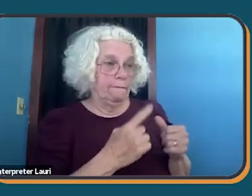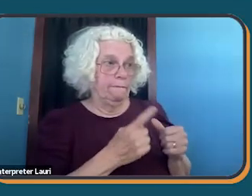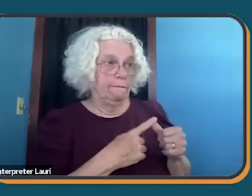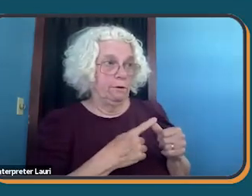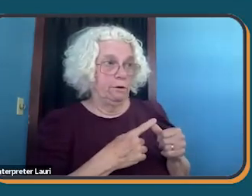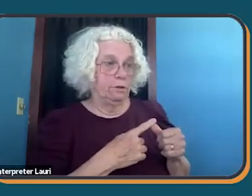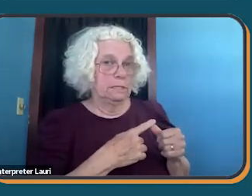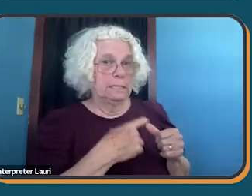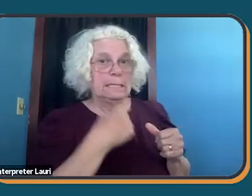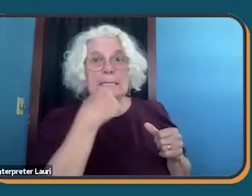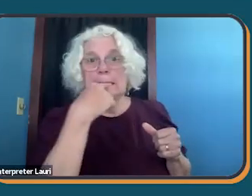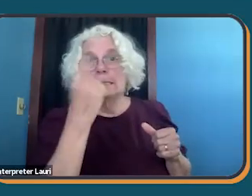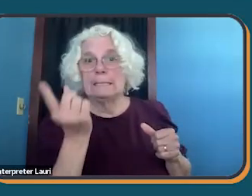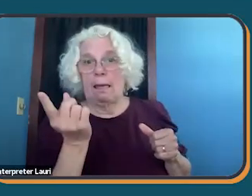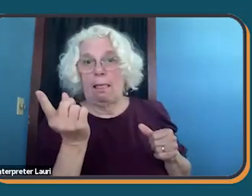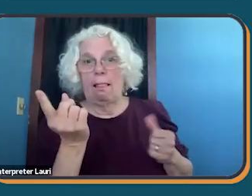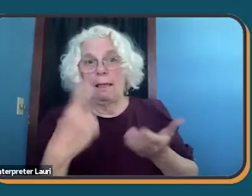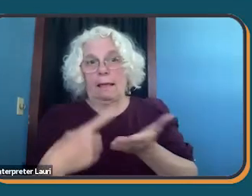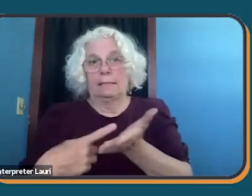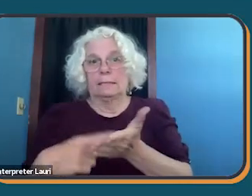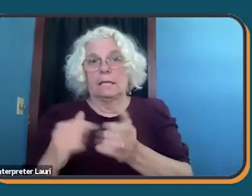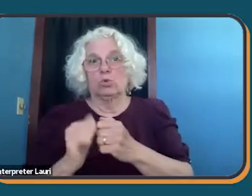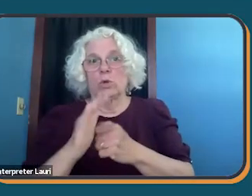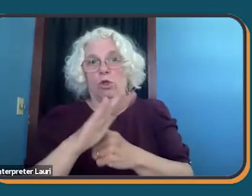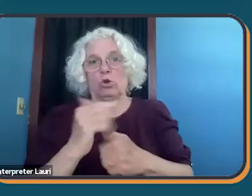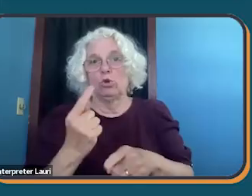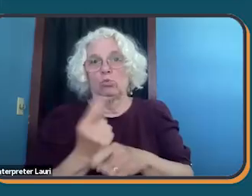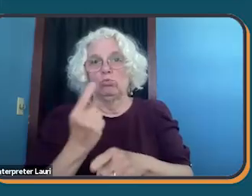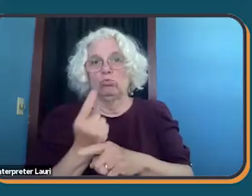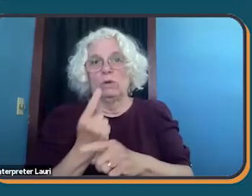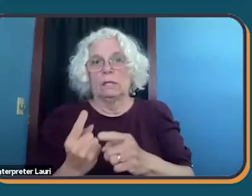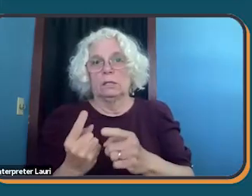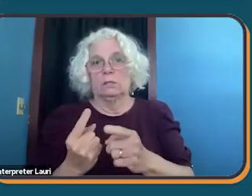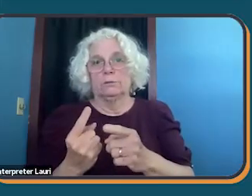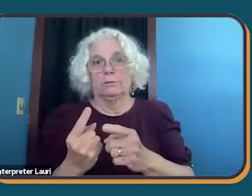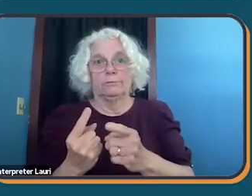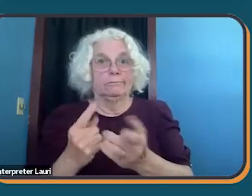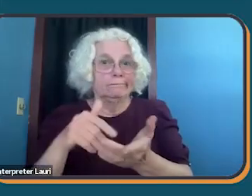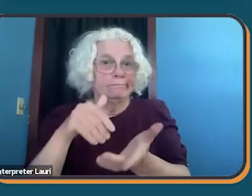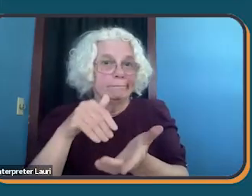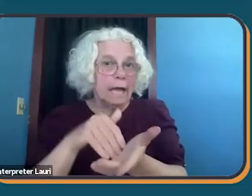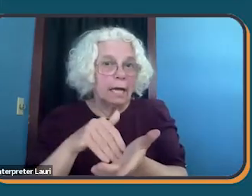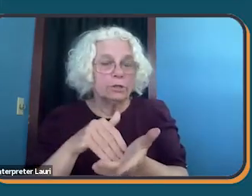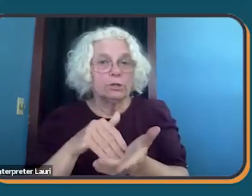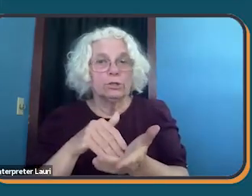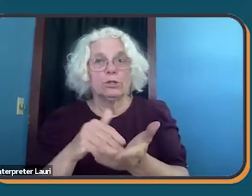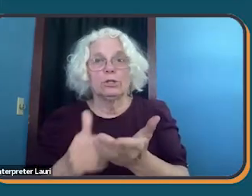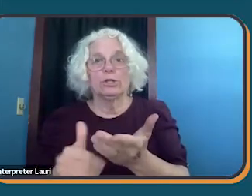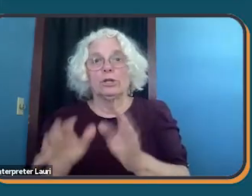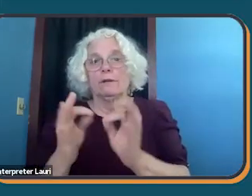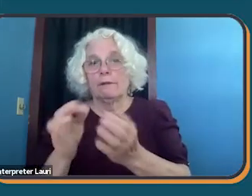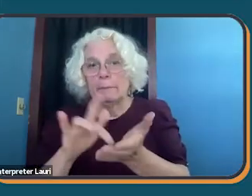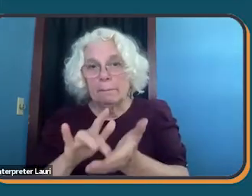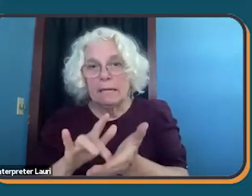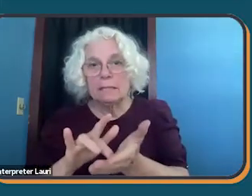The first one being mentioning it and having that discussion with her practitioner either family medicine or OB-GYN or whoever it is that she's seeing that has a vested interest